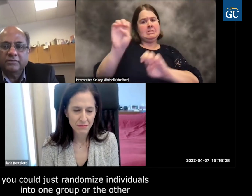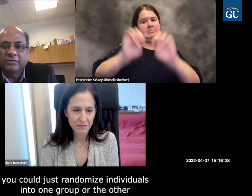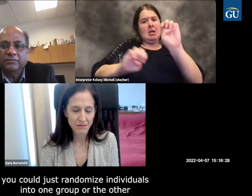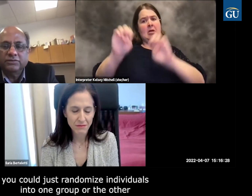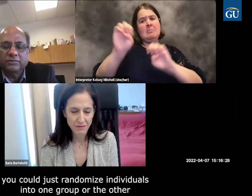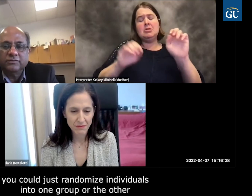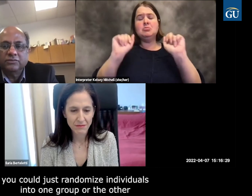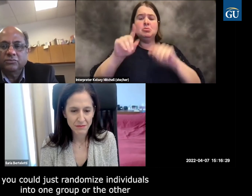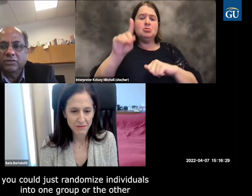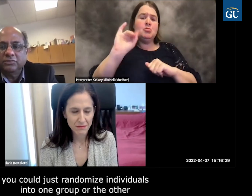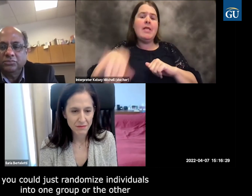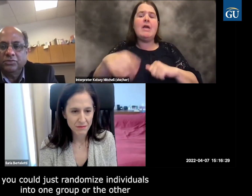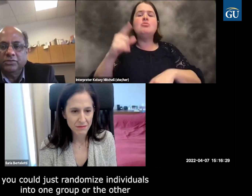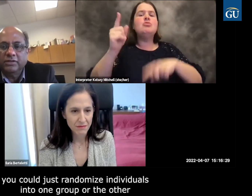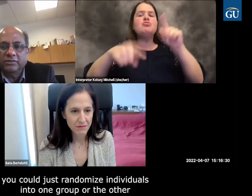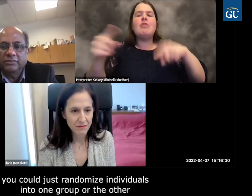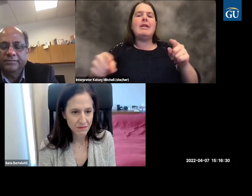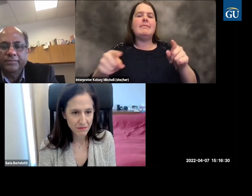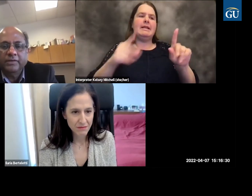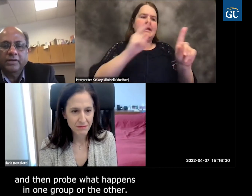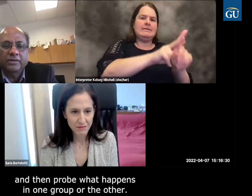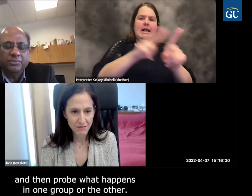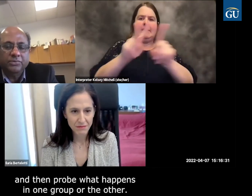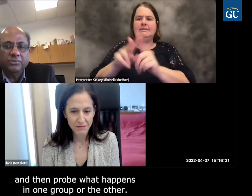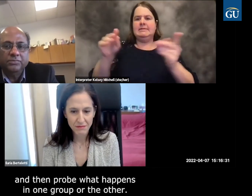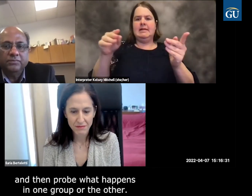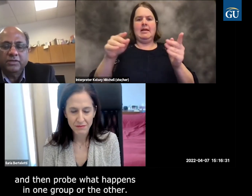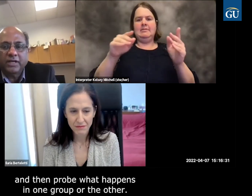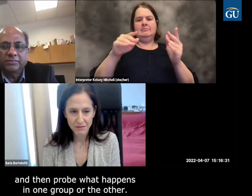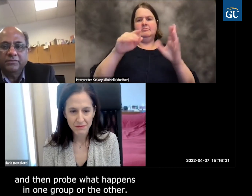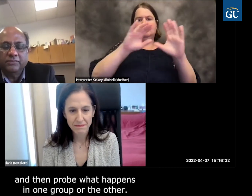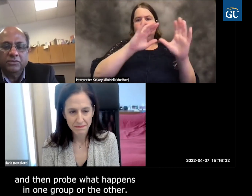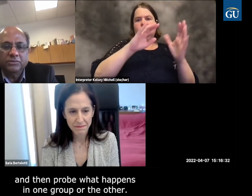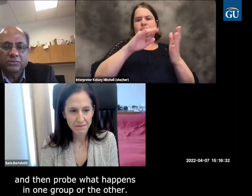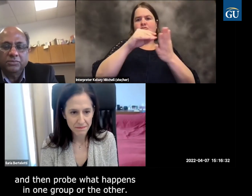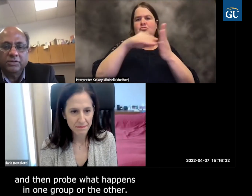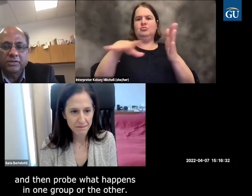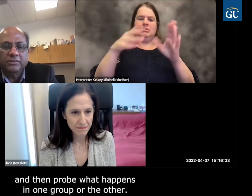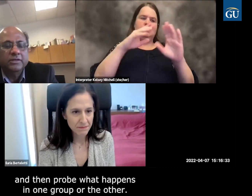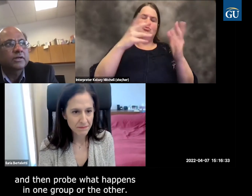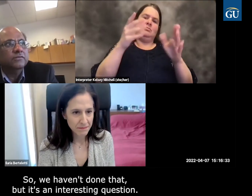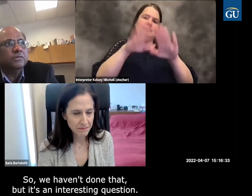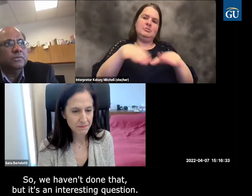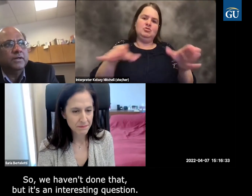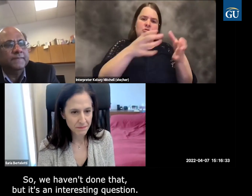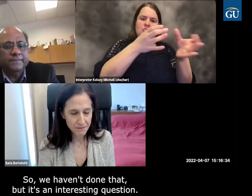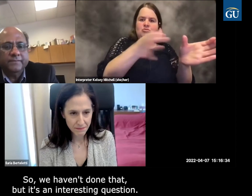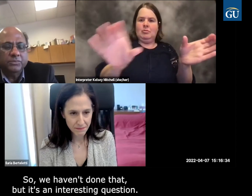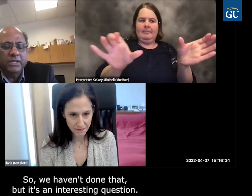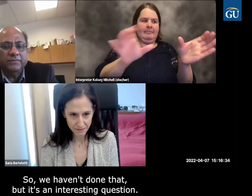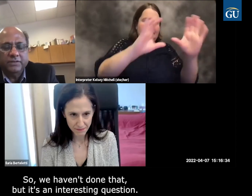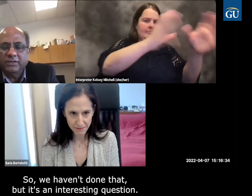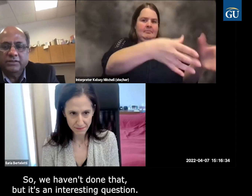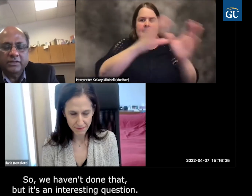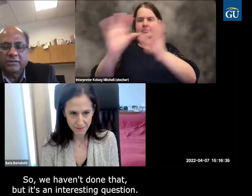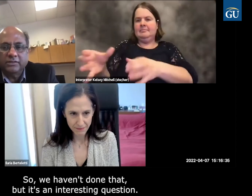individuals into one group or the other and then probe what happens in one group